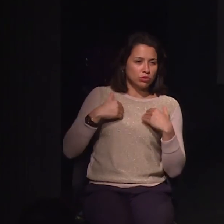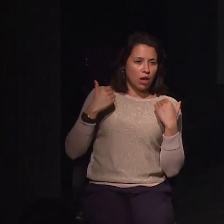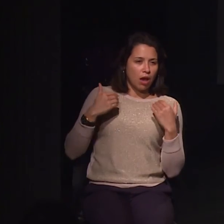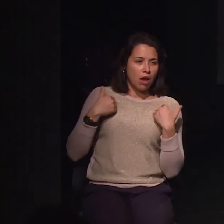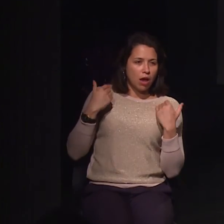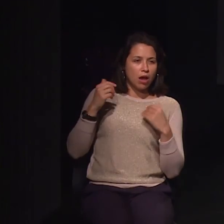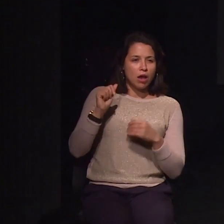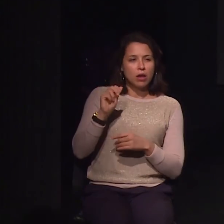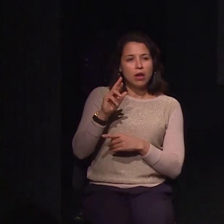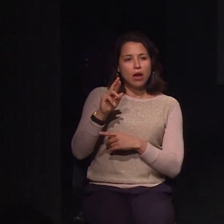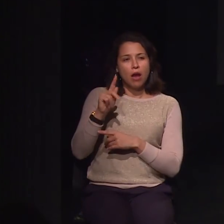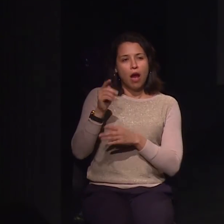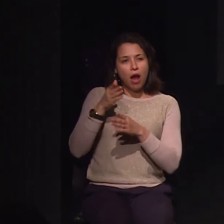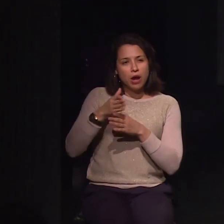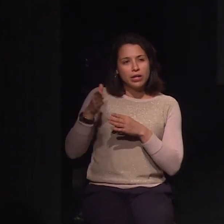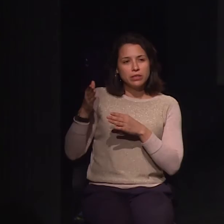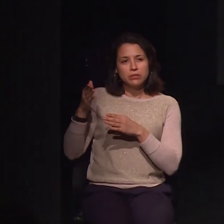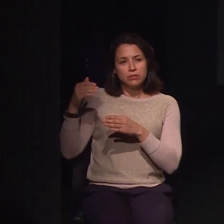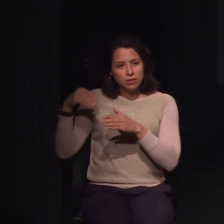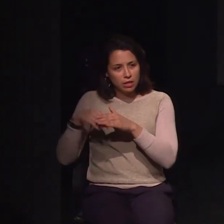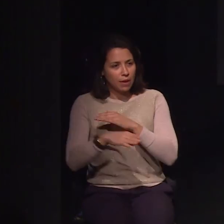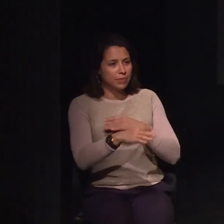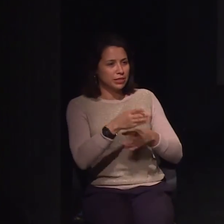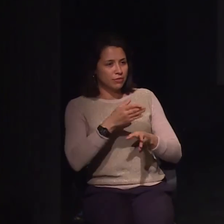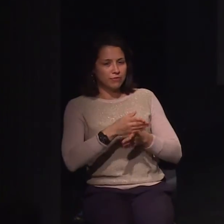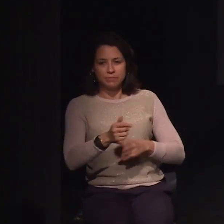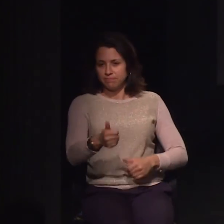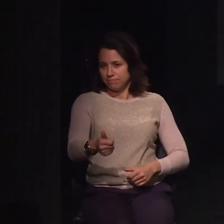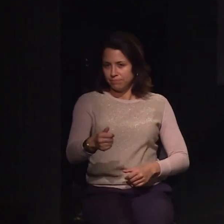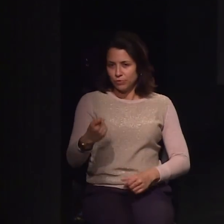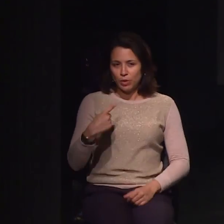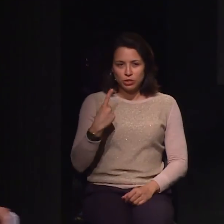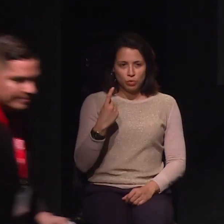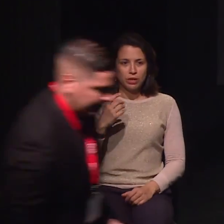Damian: Okay, question one, I got it. Second question.